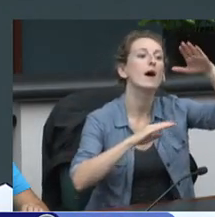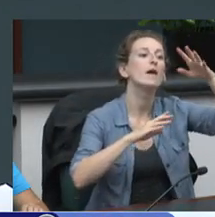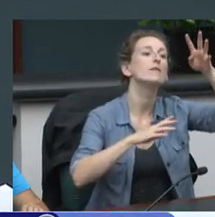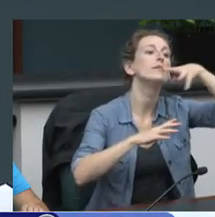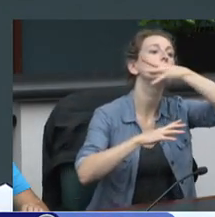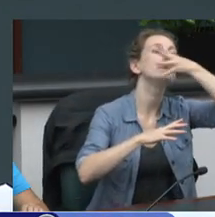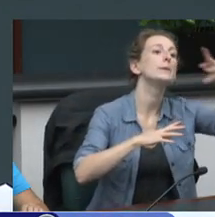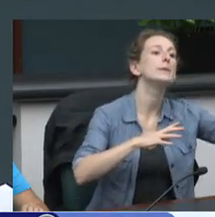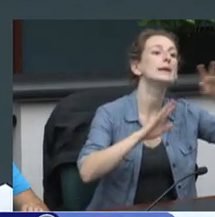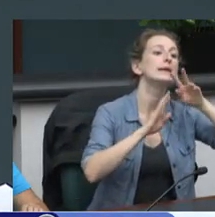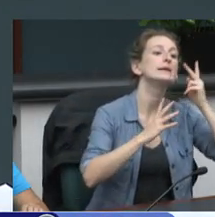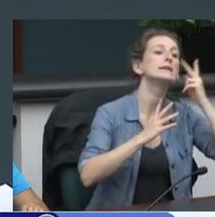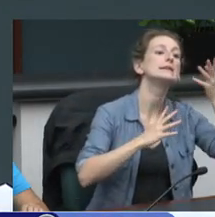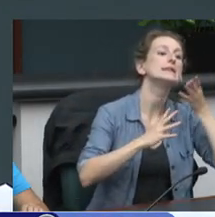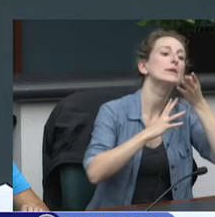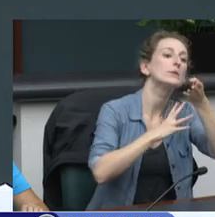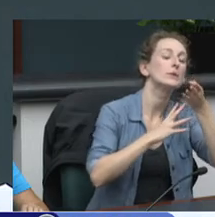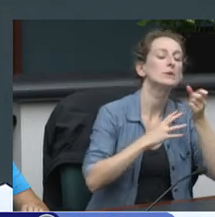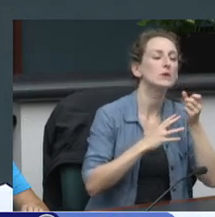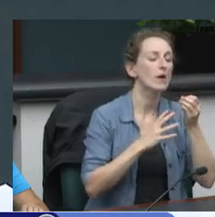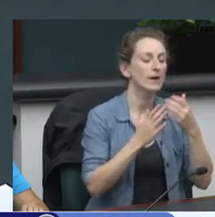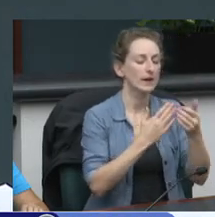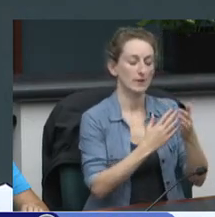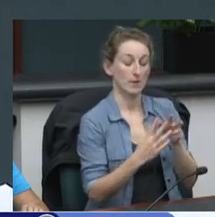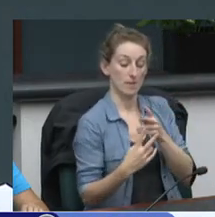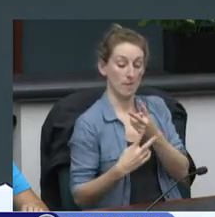weren't allowed to be built and I think there's something fundamentally wrong